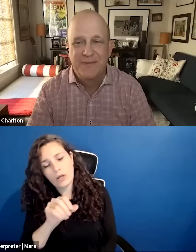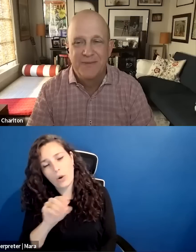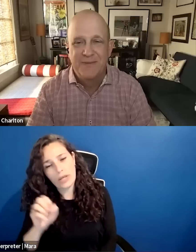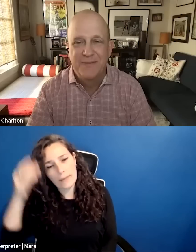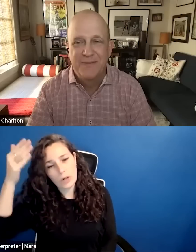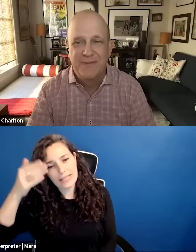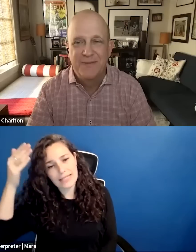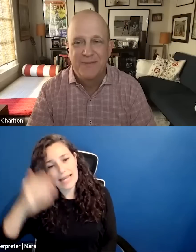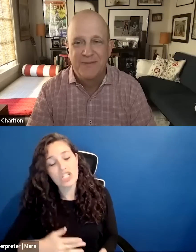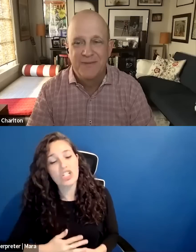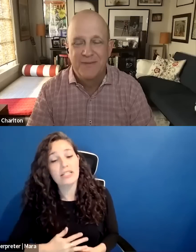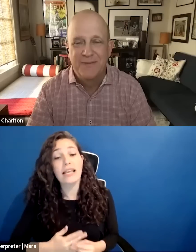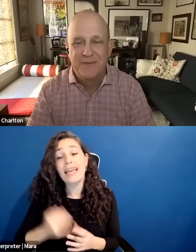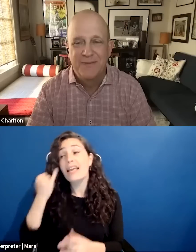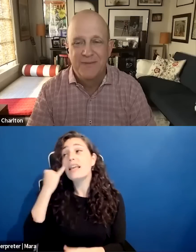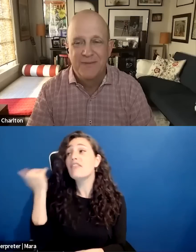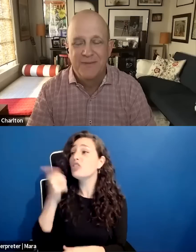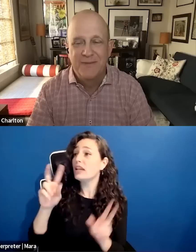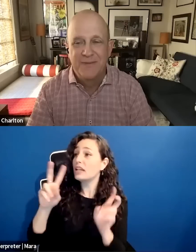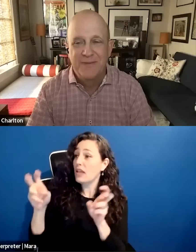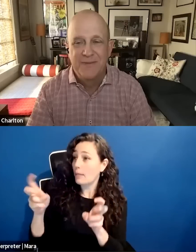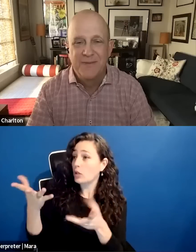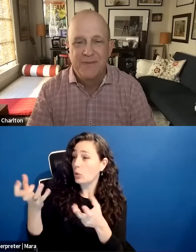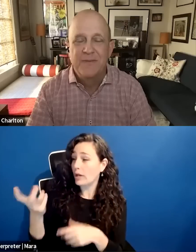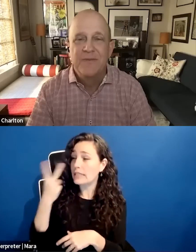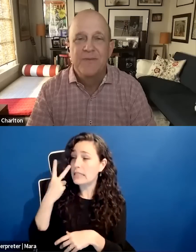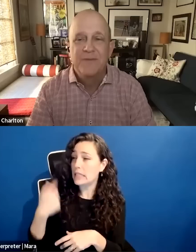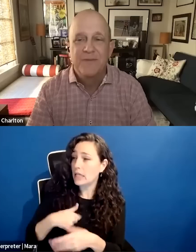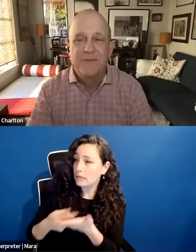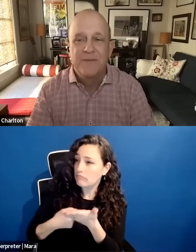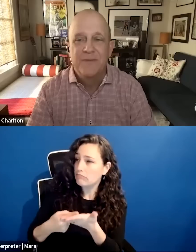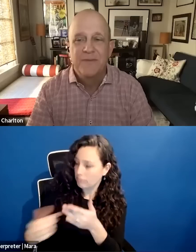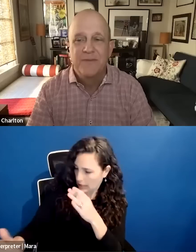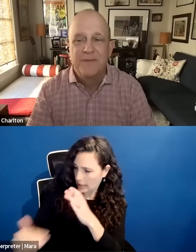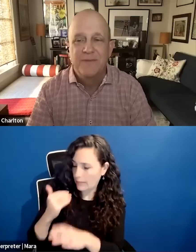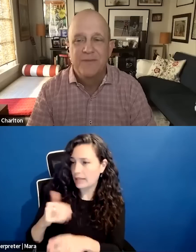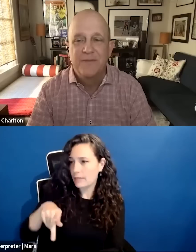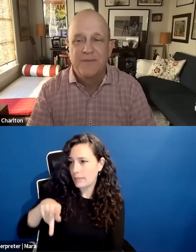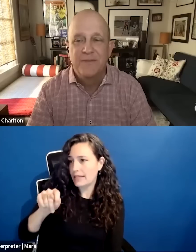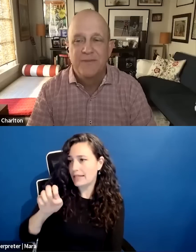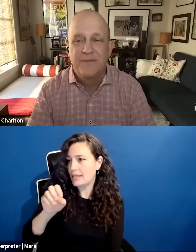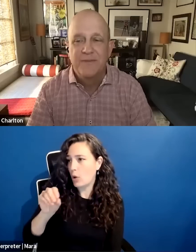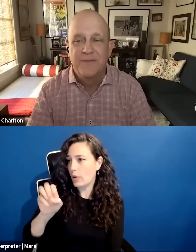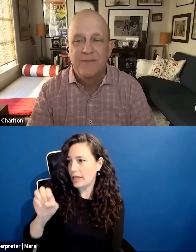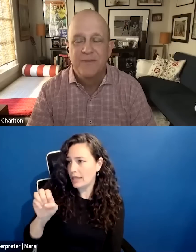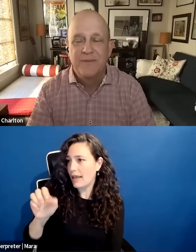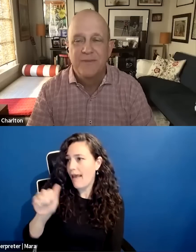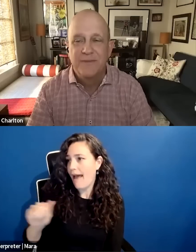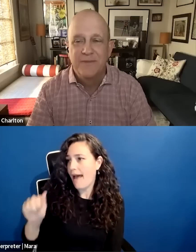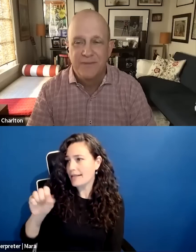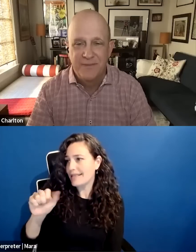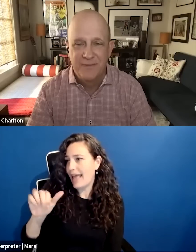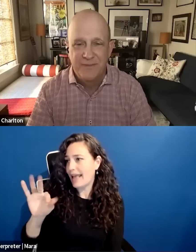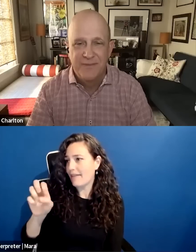If you have a topic that you'd like to see us cover, shoot us an email, pteoe@sagaftra.org.